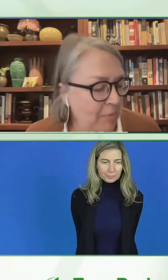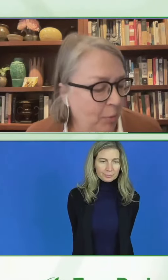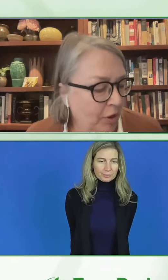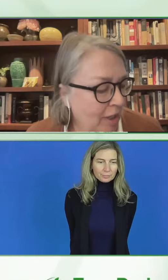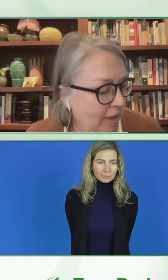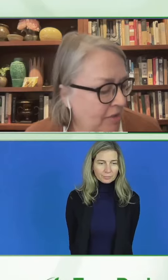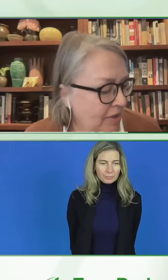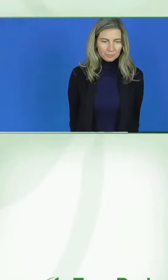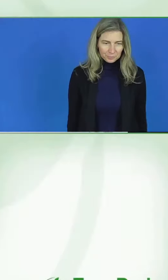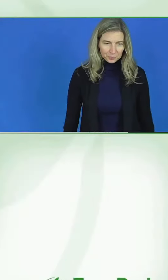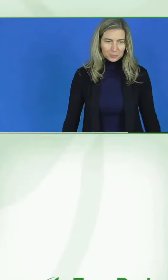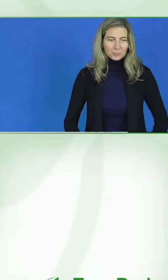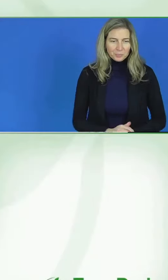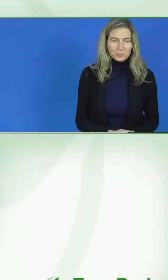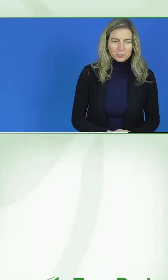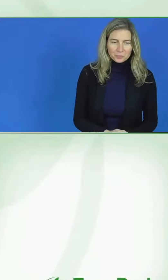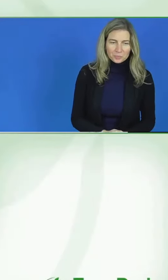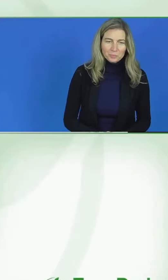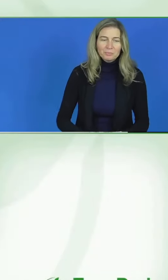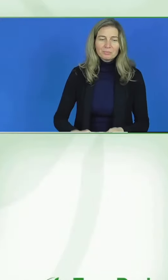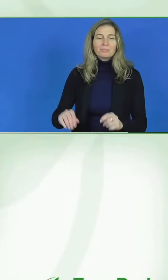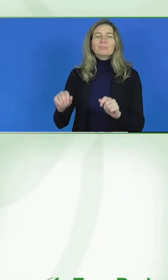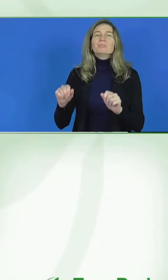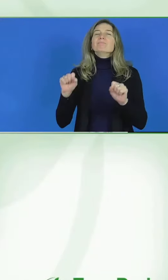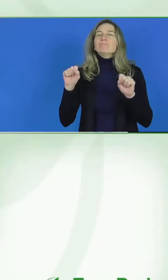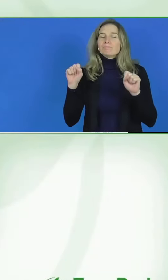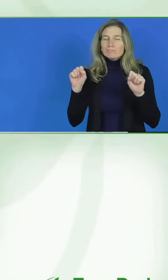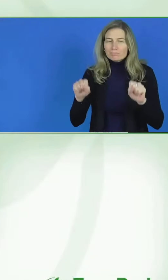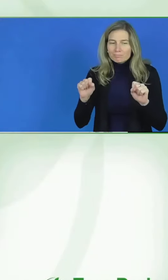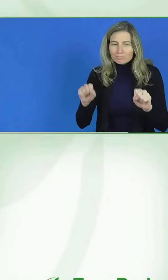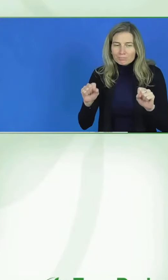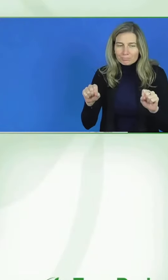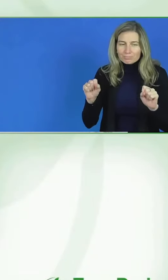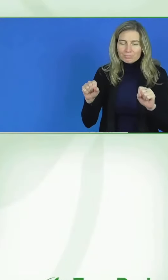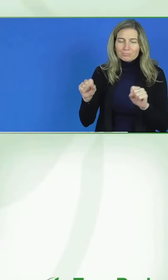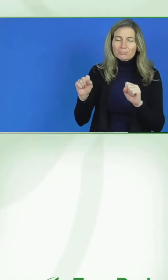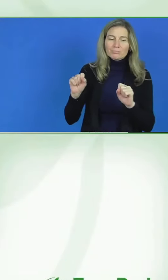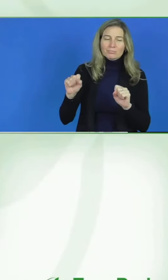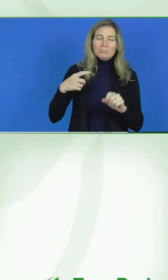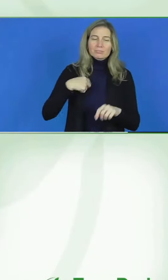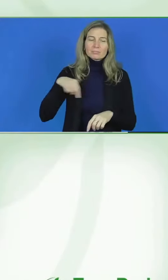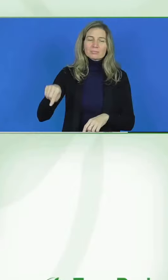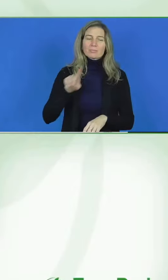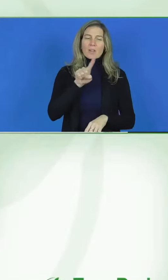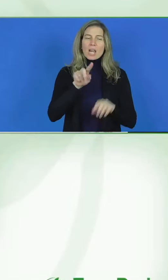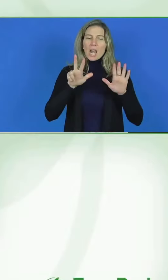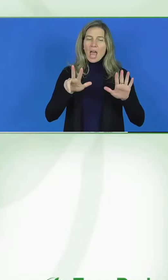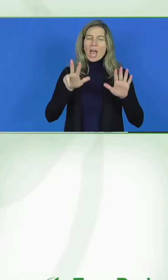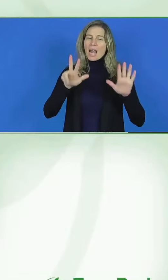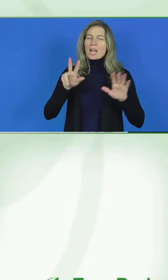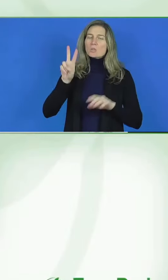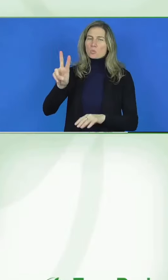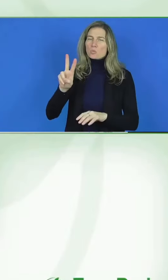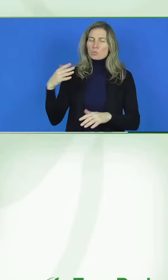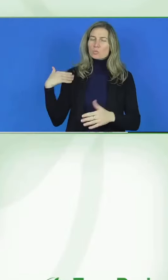I have been working on it since 1982 when my son Charlie was born with very complex and multiple disabilities.